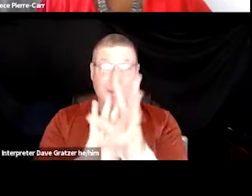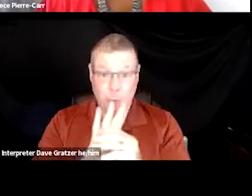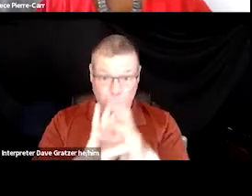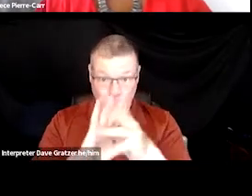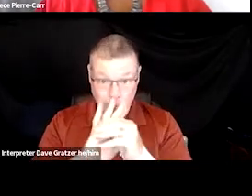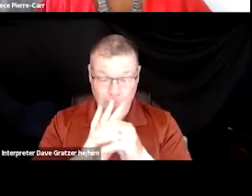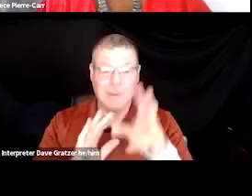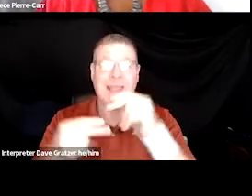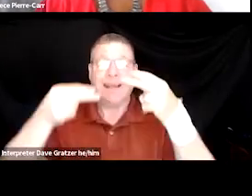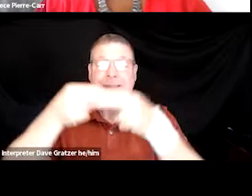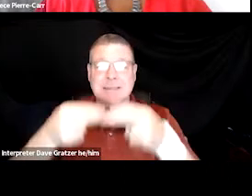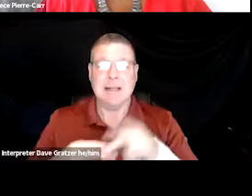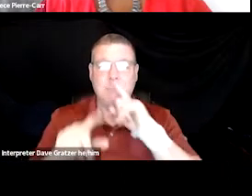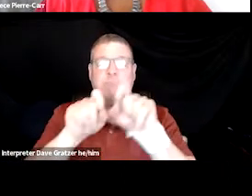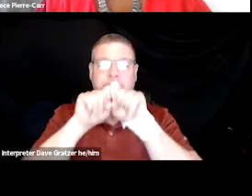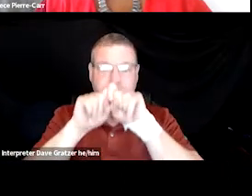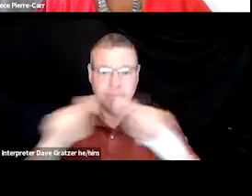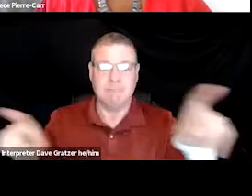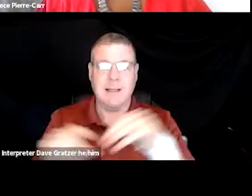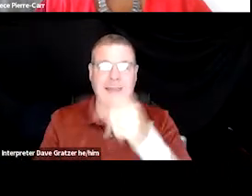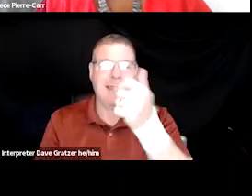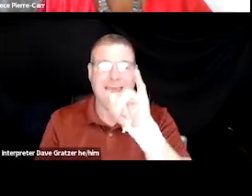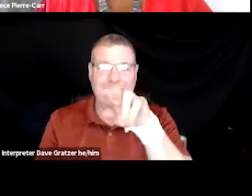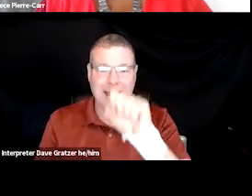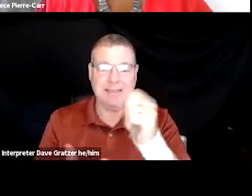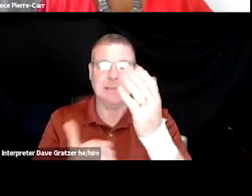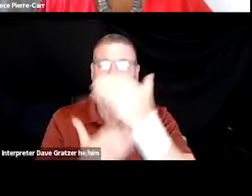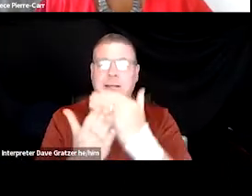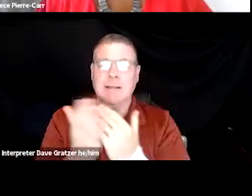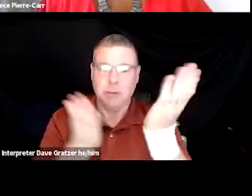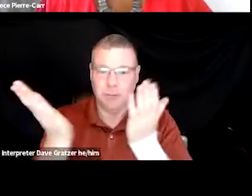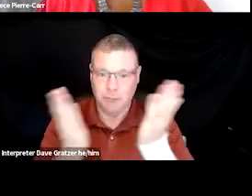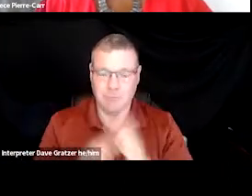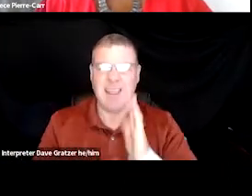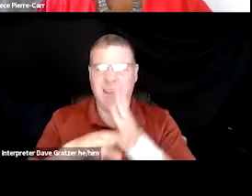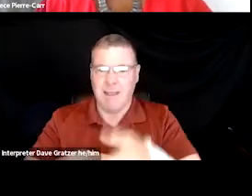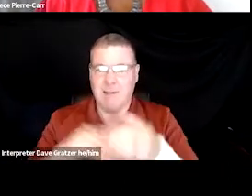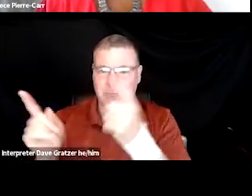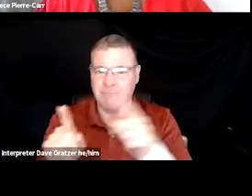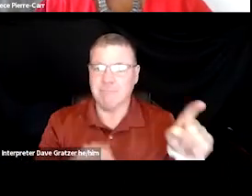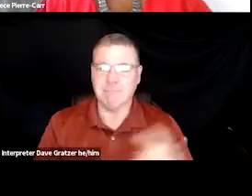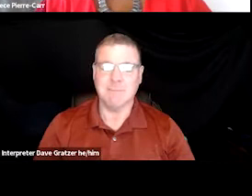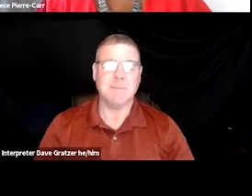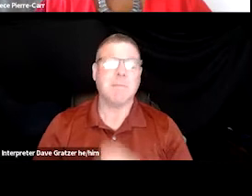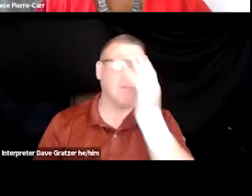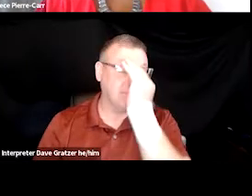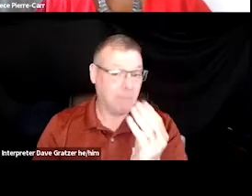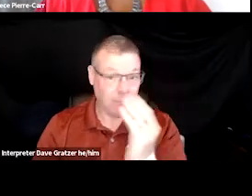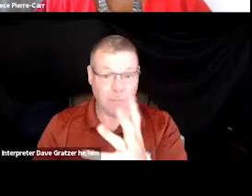and the slides will be disseminated via the GAINS Listserv following the event. We will also notify you when the recording